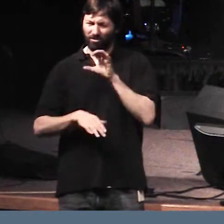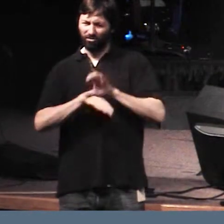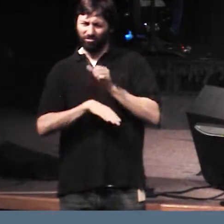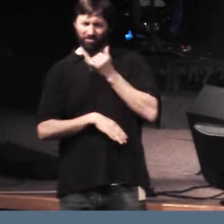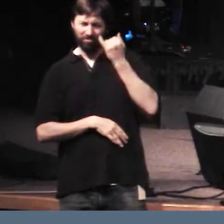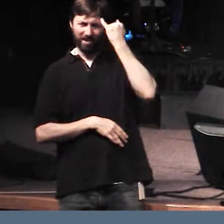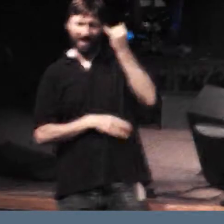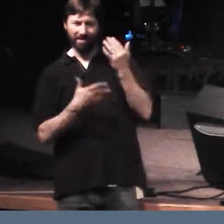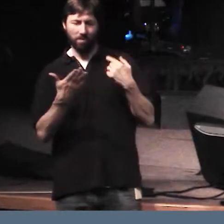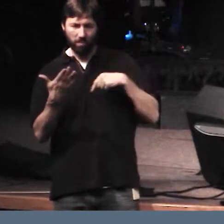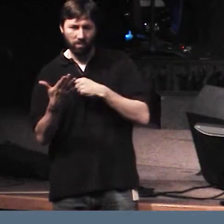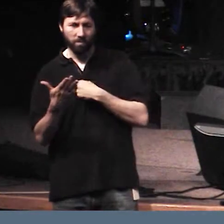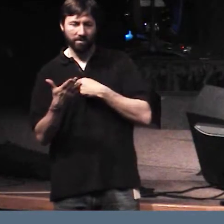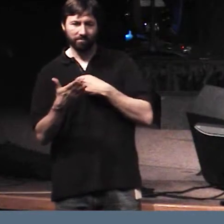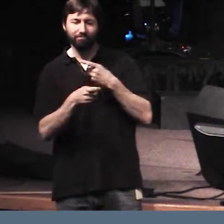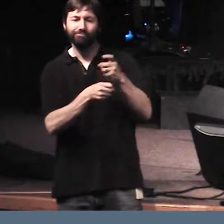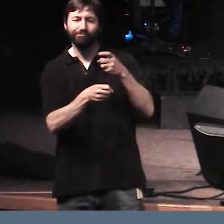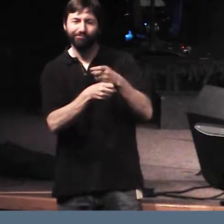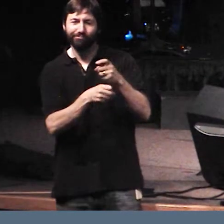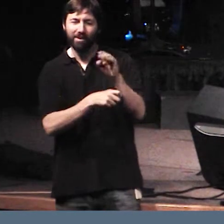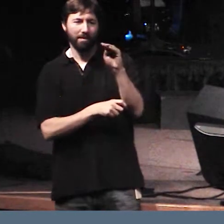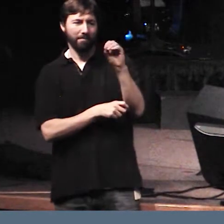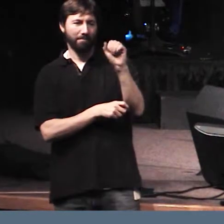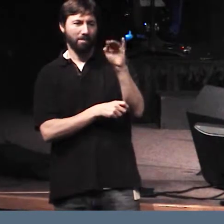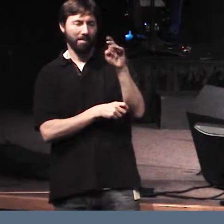But we used to tell Moabite jokes but I've got to say it was much more than